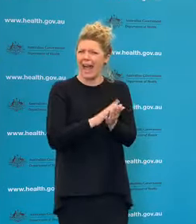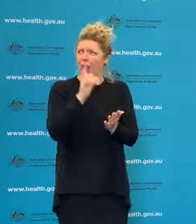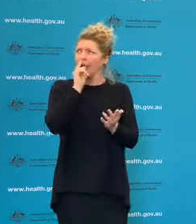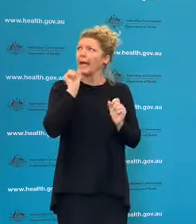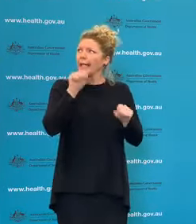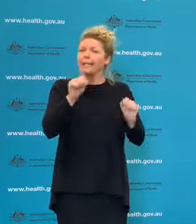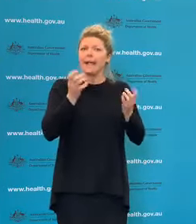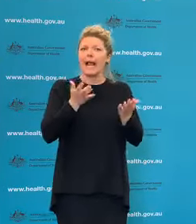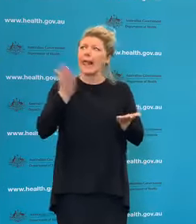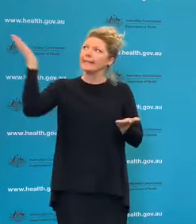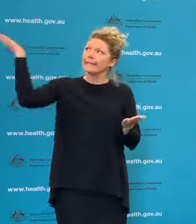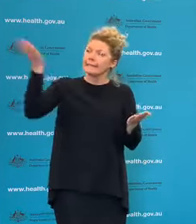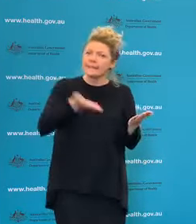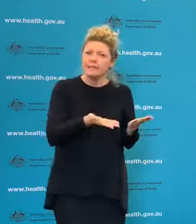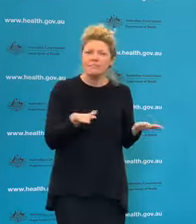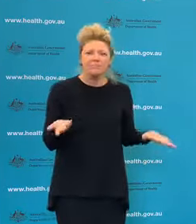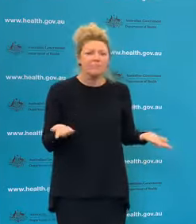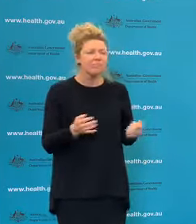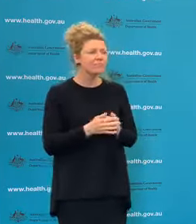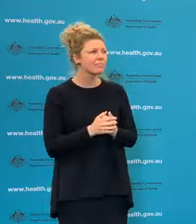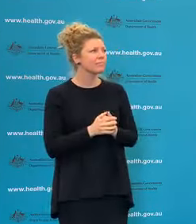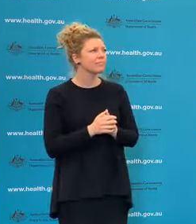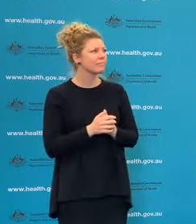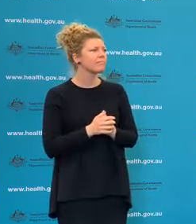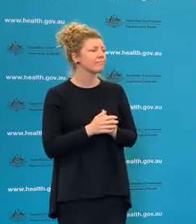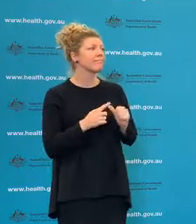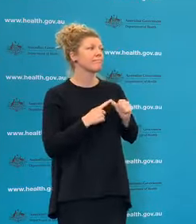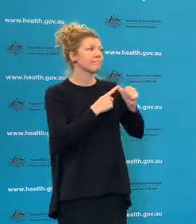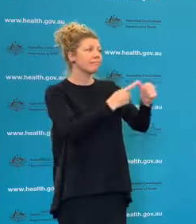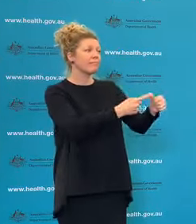So gain the advice to the National Cabinet is being provided.